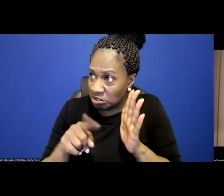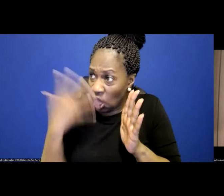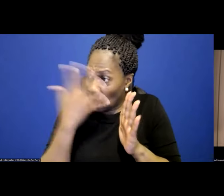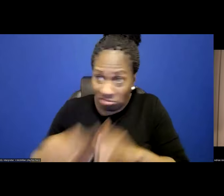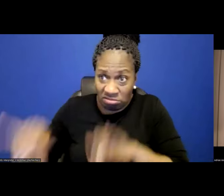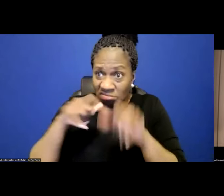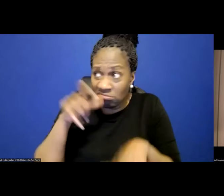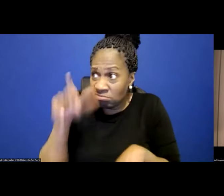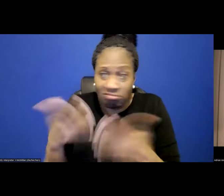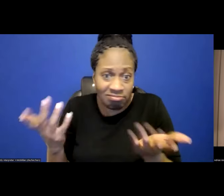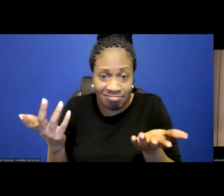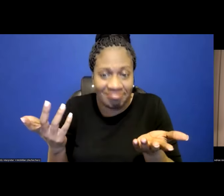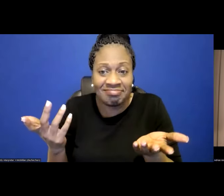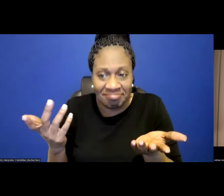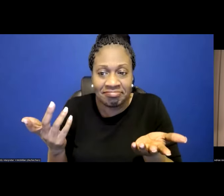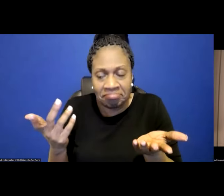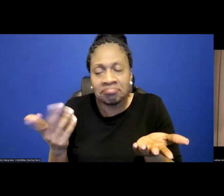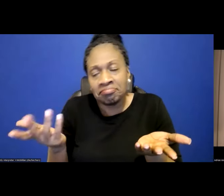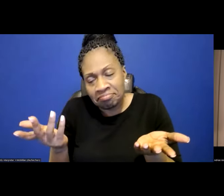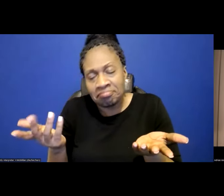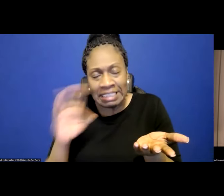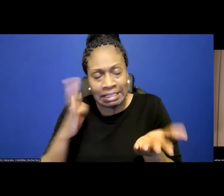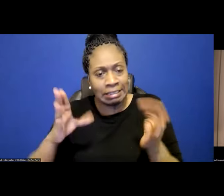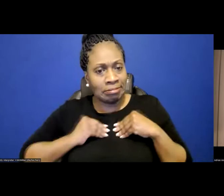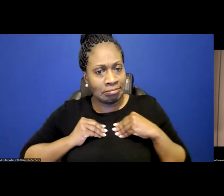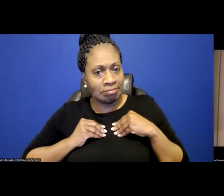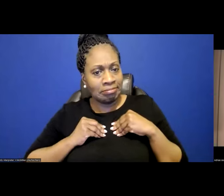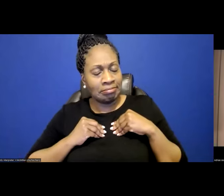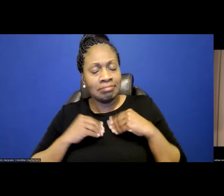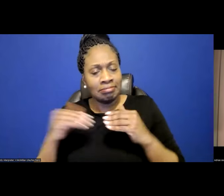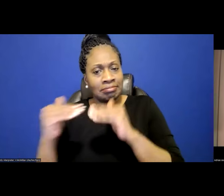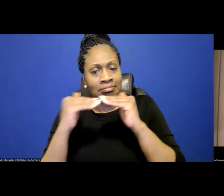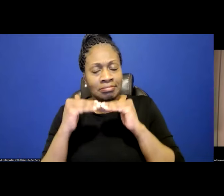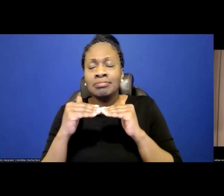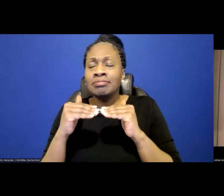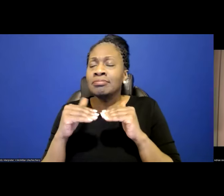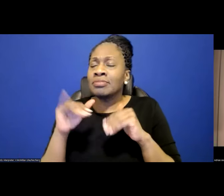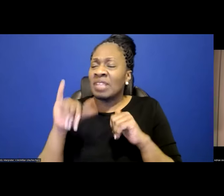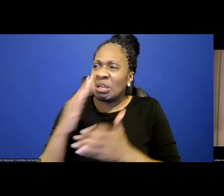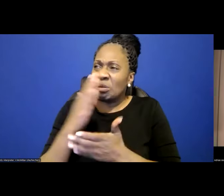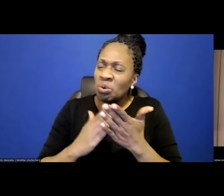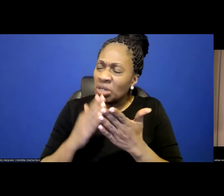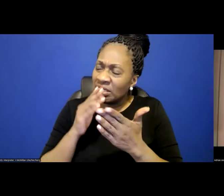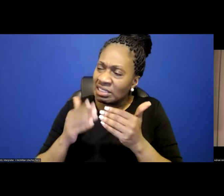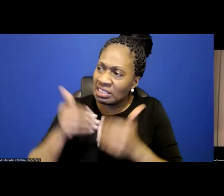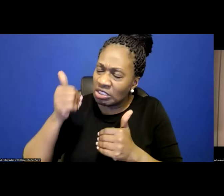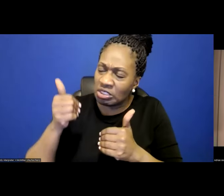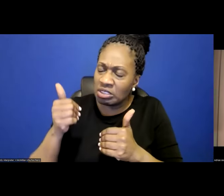for instance. So I think that aspect of it is somewhat easier when we're amongst just people